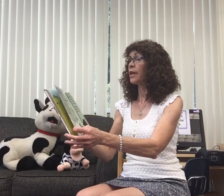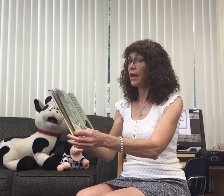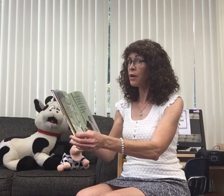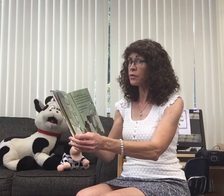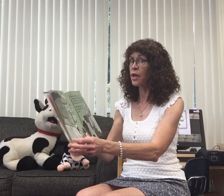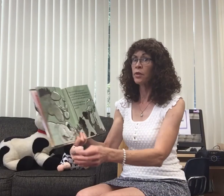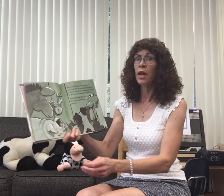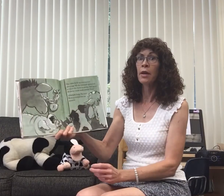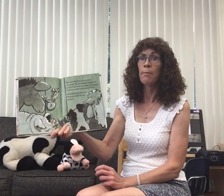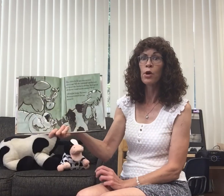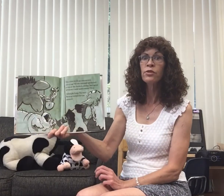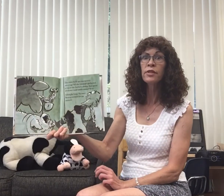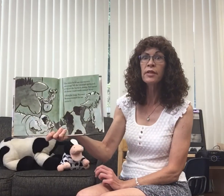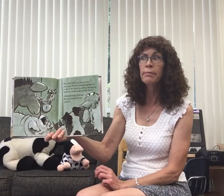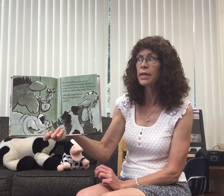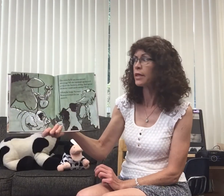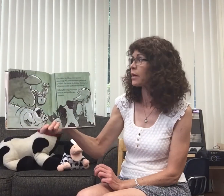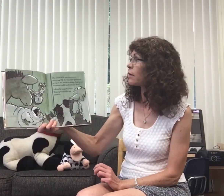The cows held an emergency meeting.